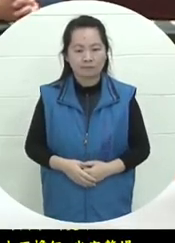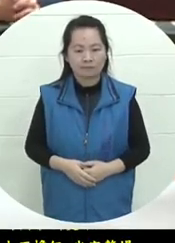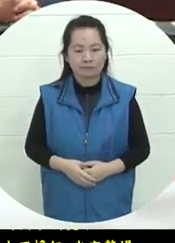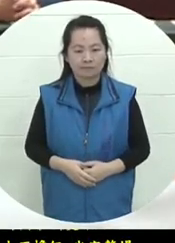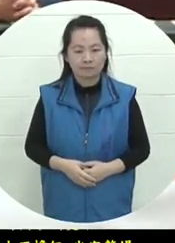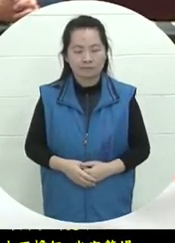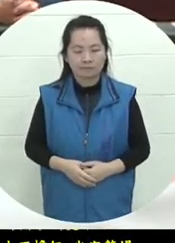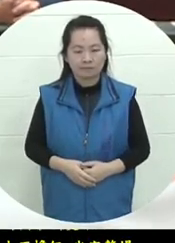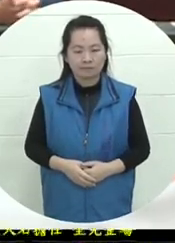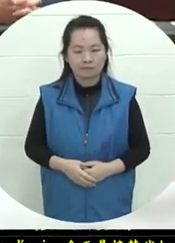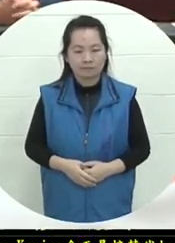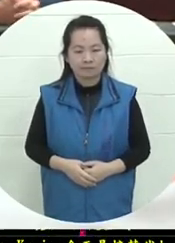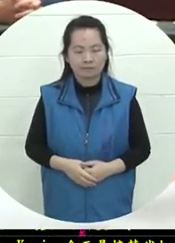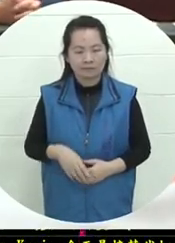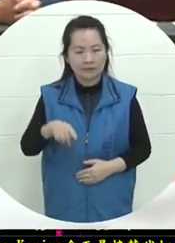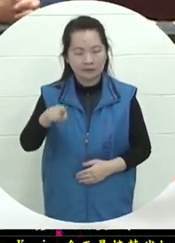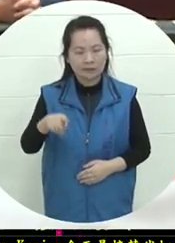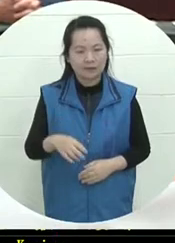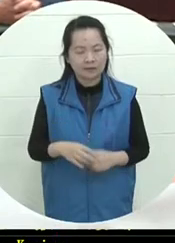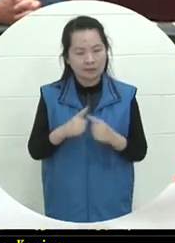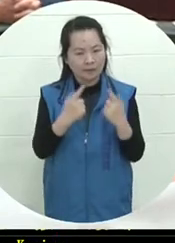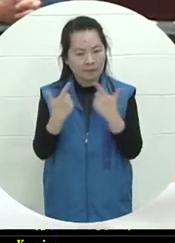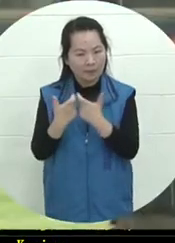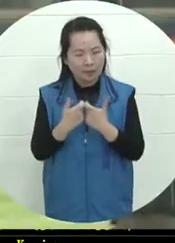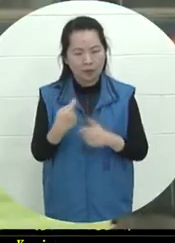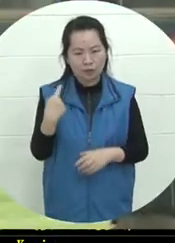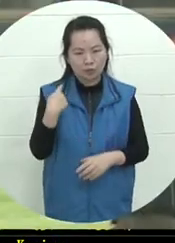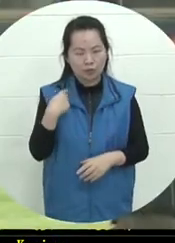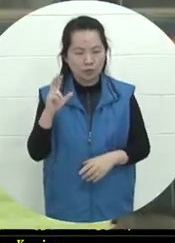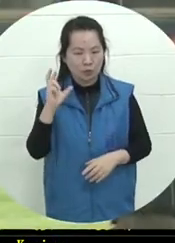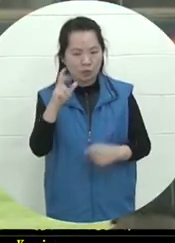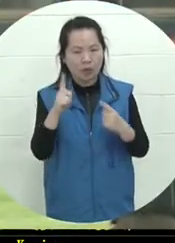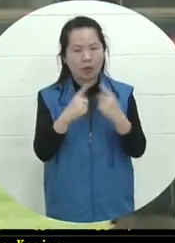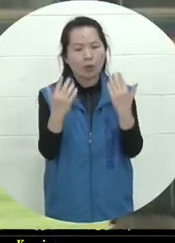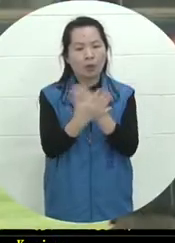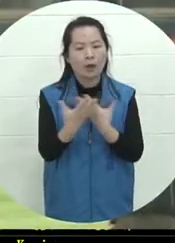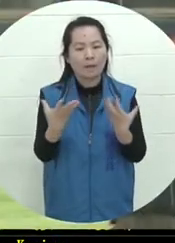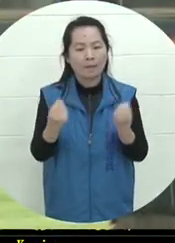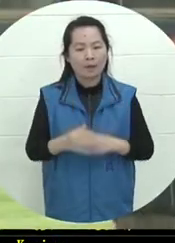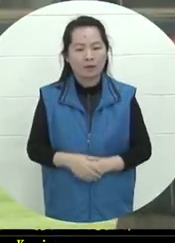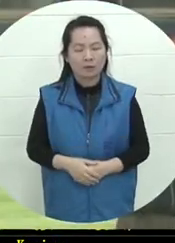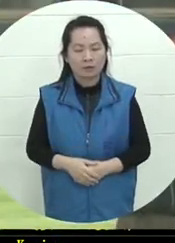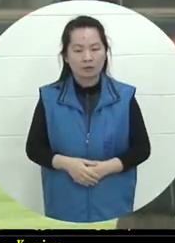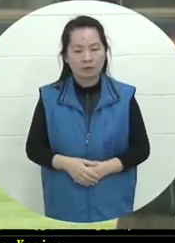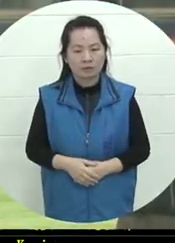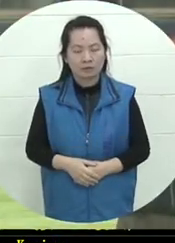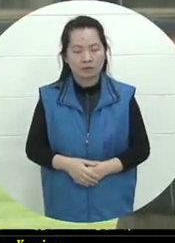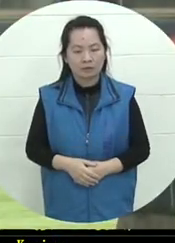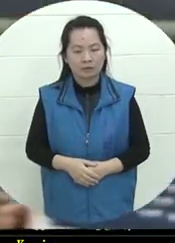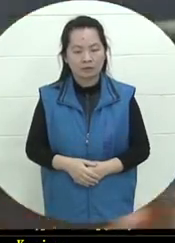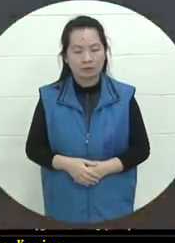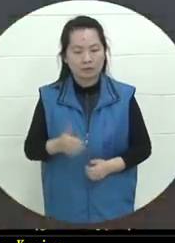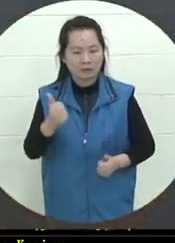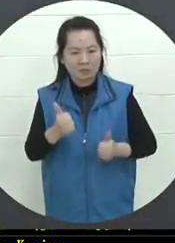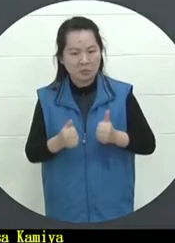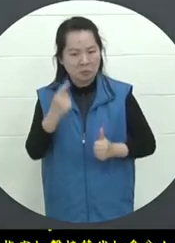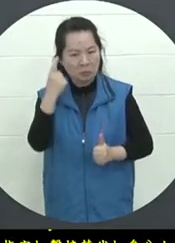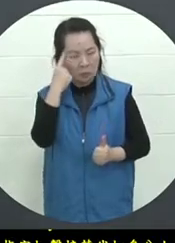Sometimes this is Pairing it with the players who didn't change pitchers yesterday, it was possible that the players had a better understanding of each other throughout the game.